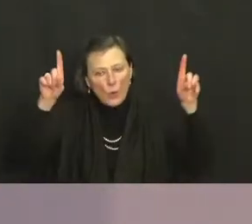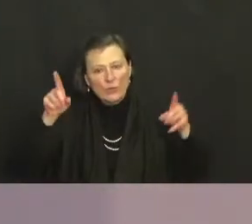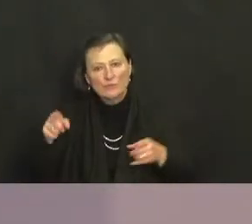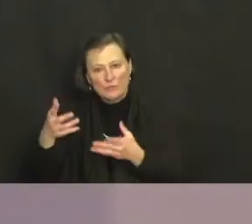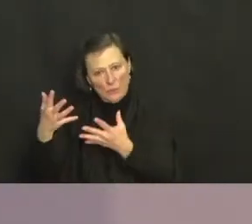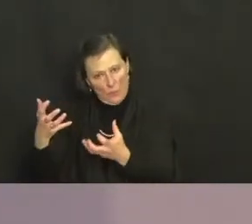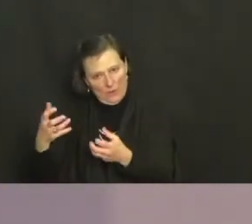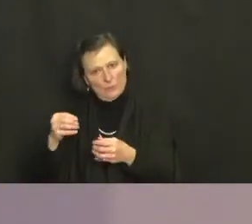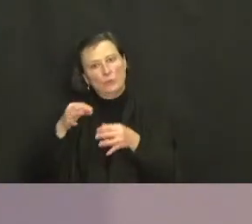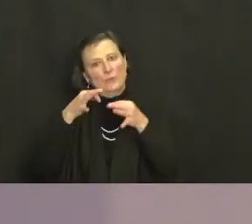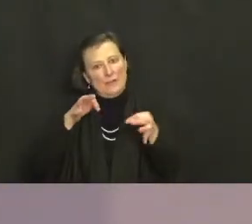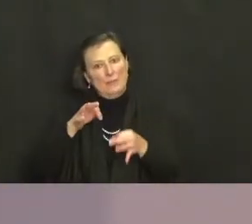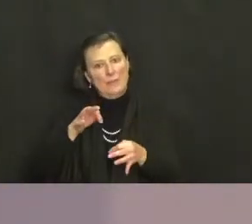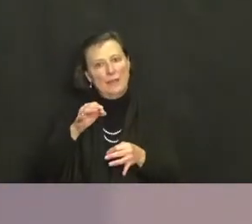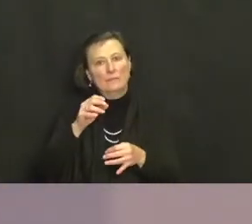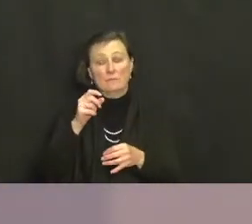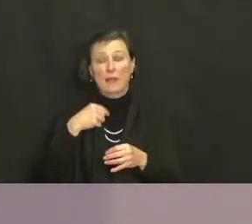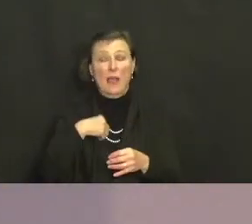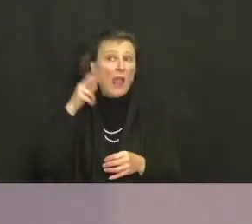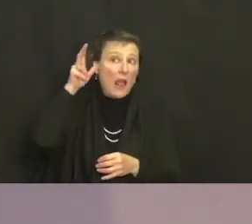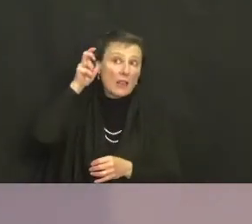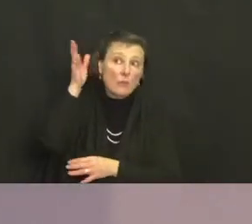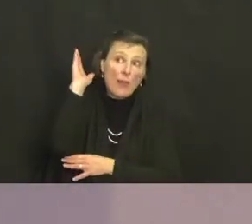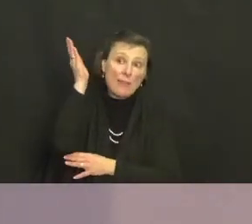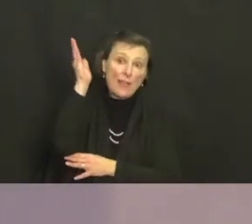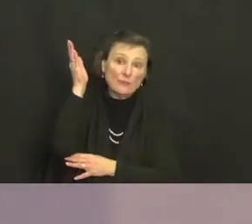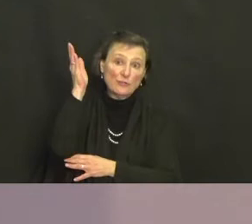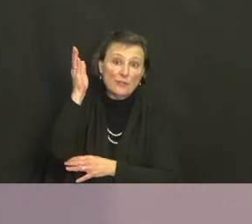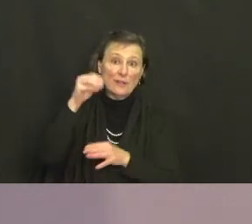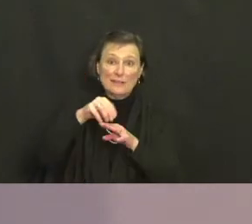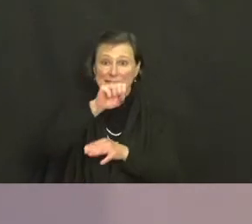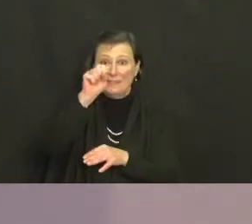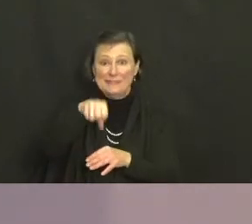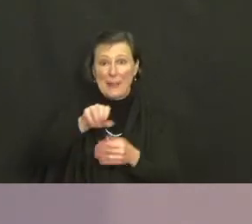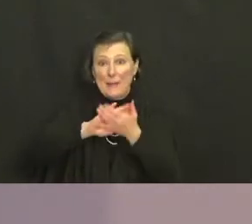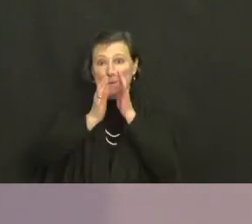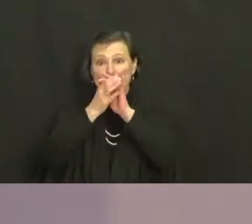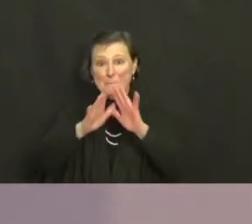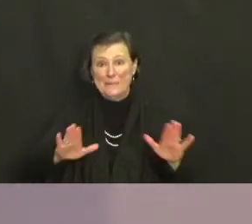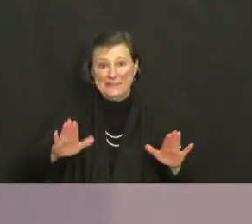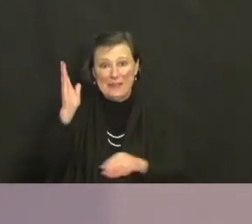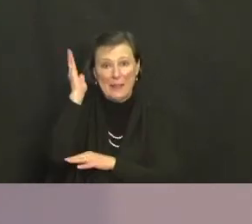And, she told us about this at a lecture. It was a Salem Peace lecture a few years ago.